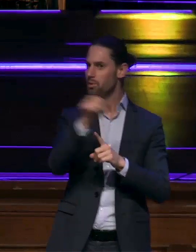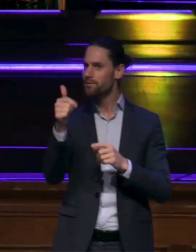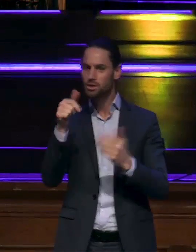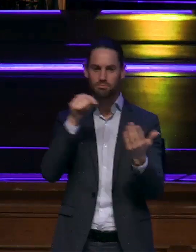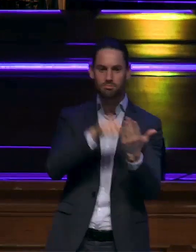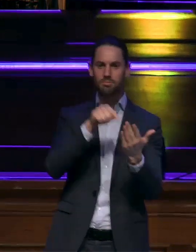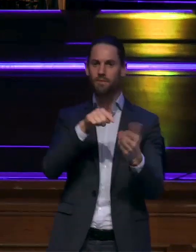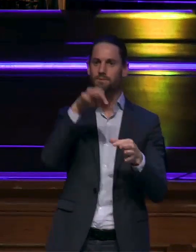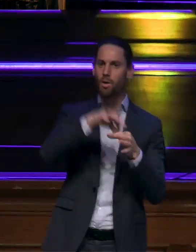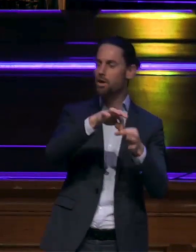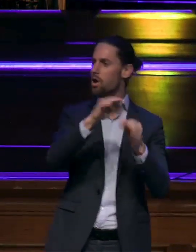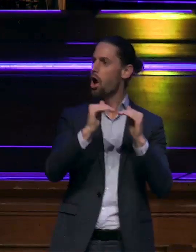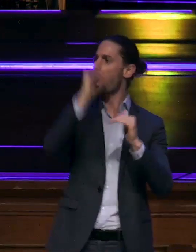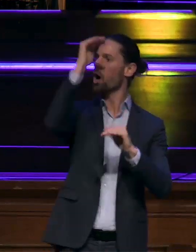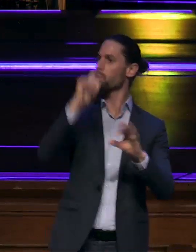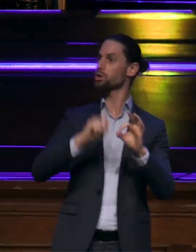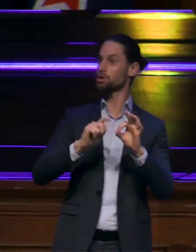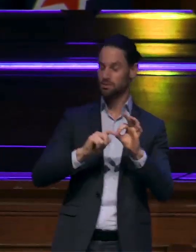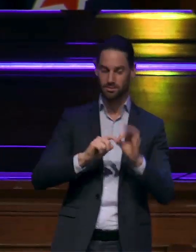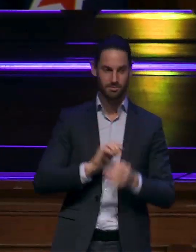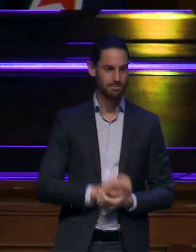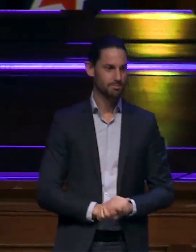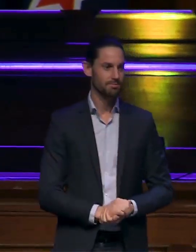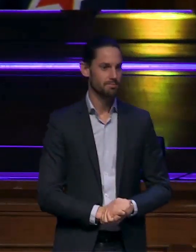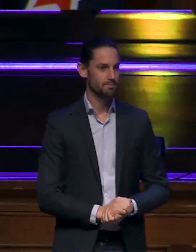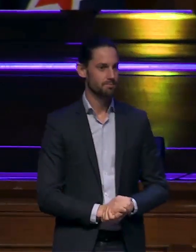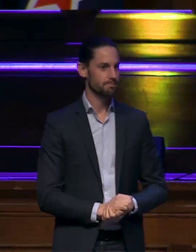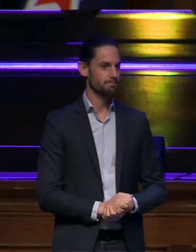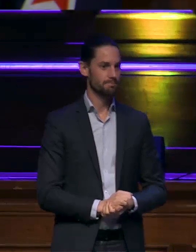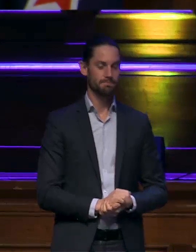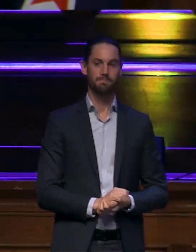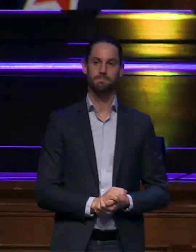and that vote for the question you want to hear asked or submit your own thank